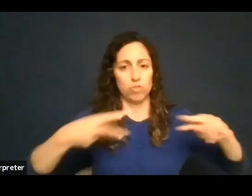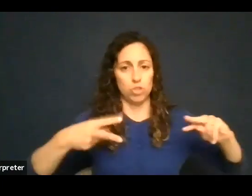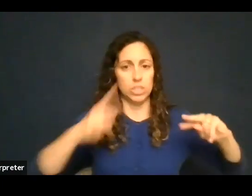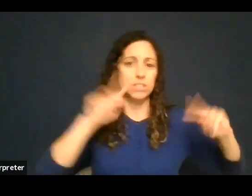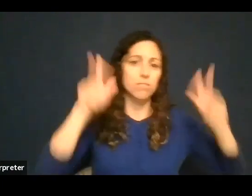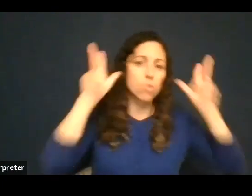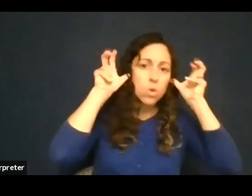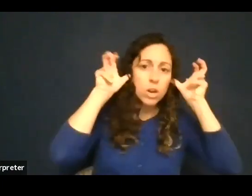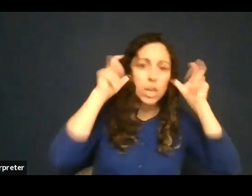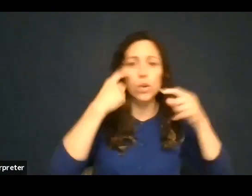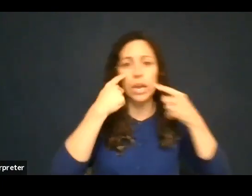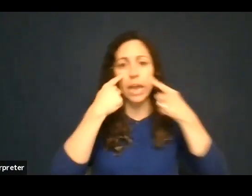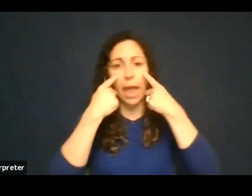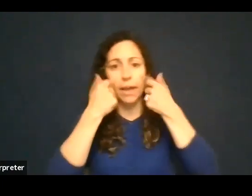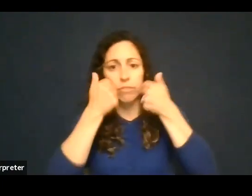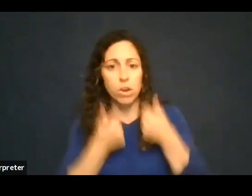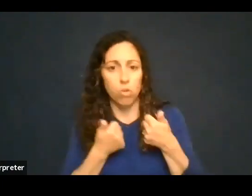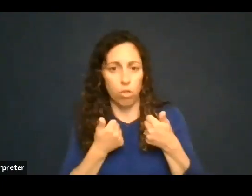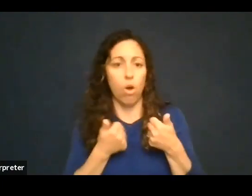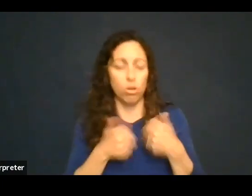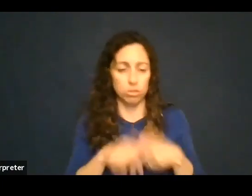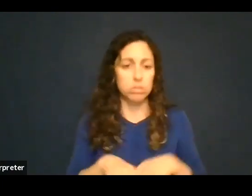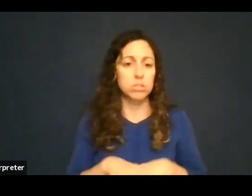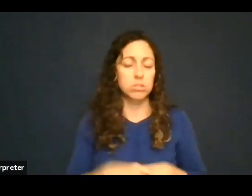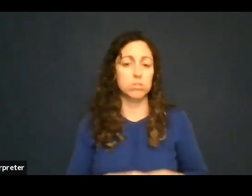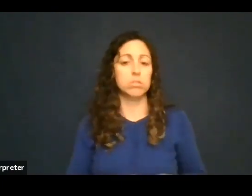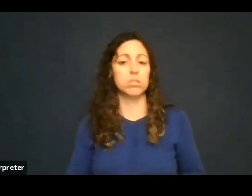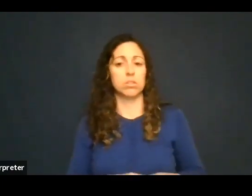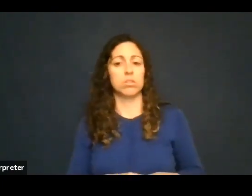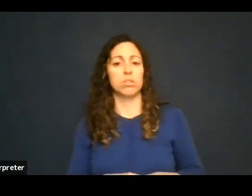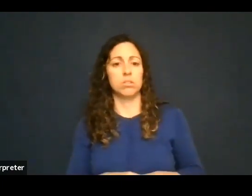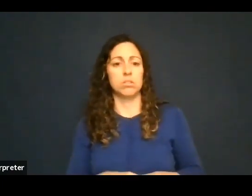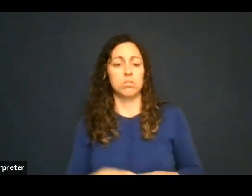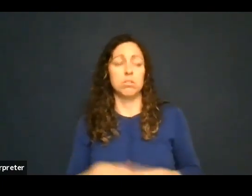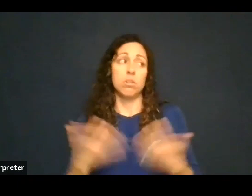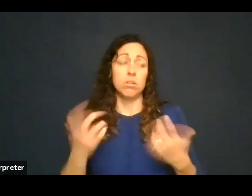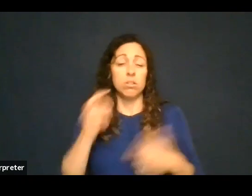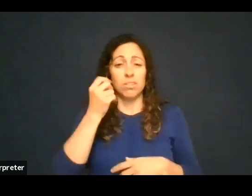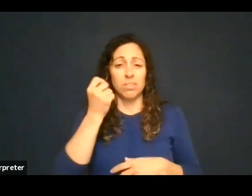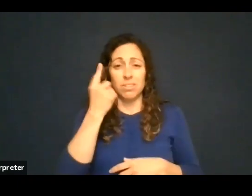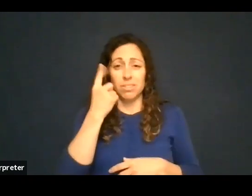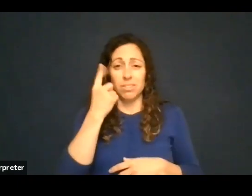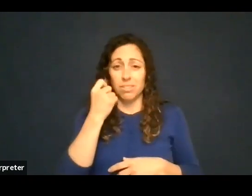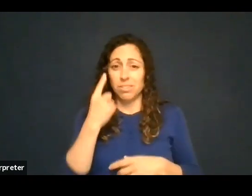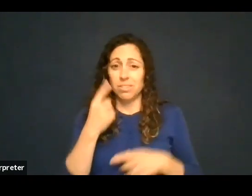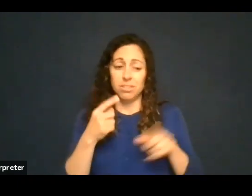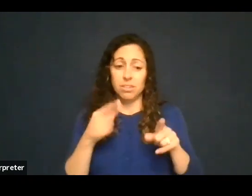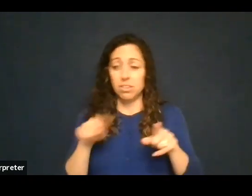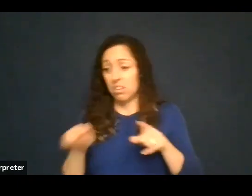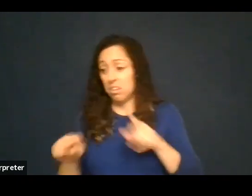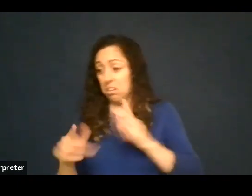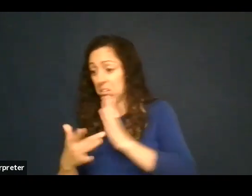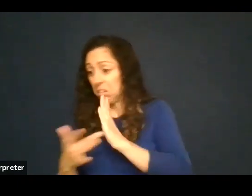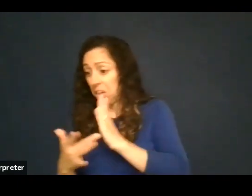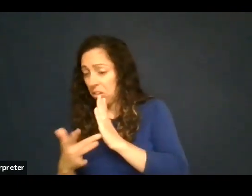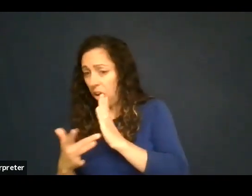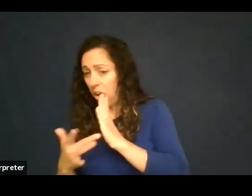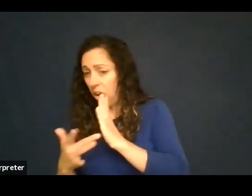So I think there's a lot of crossover whenever you're using a technology. The lessons you learn about the delivery and the specificity